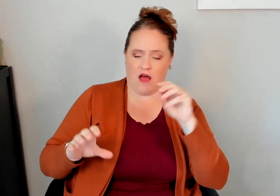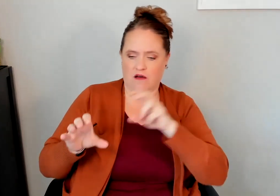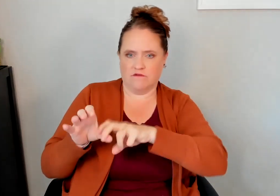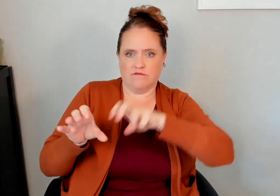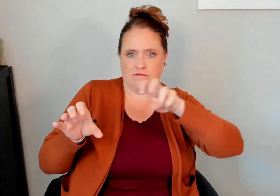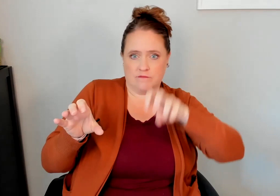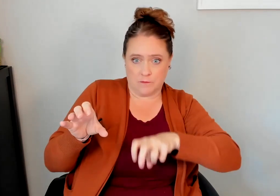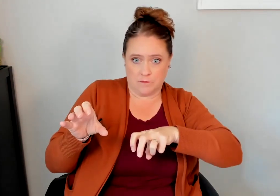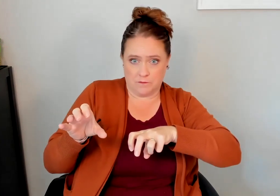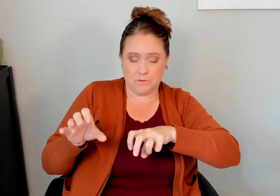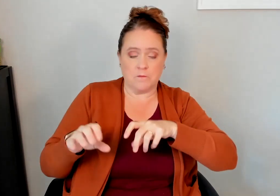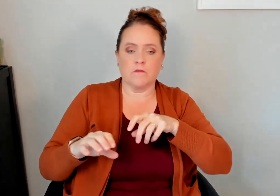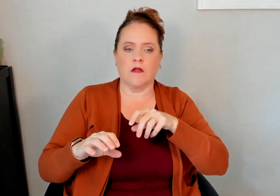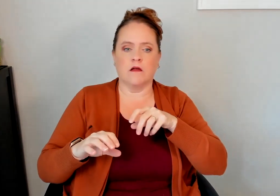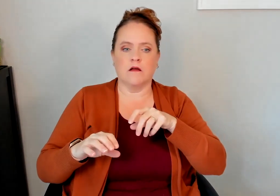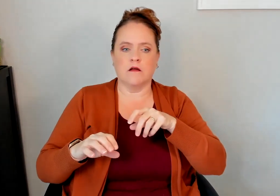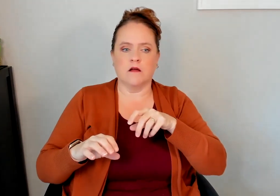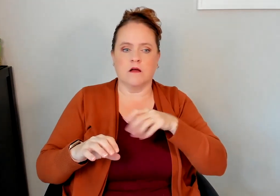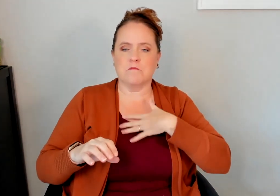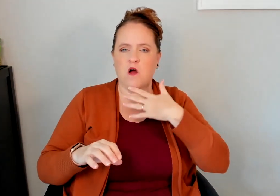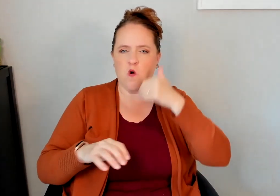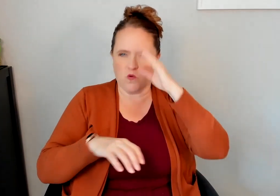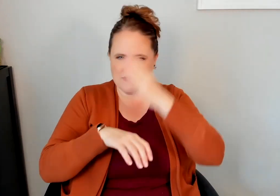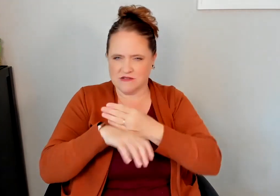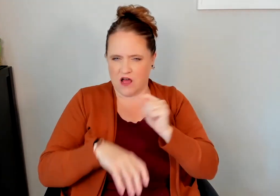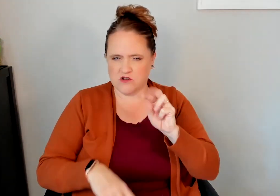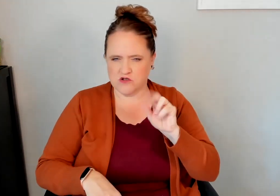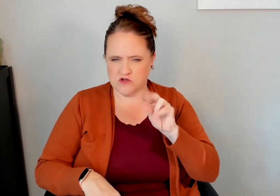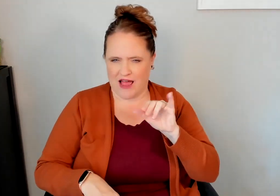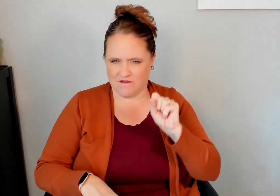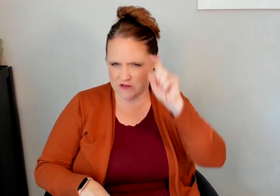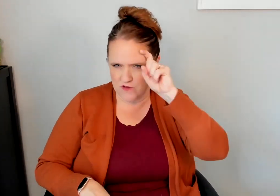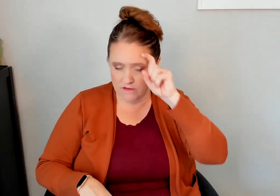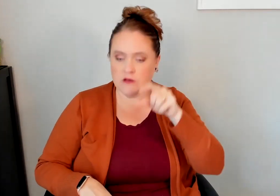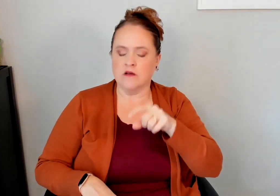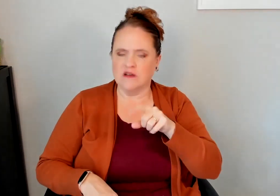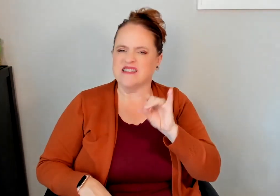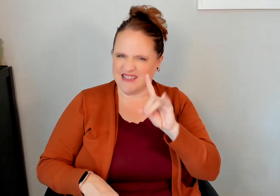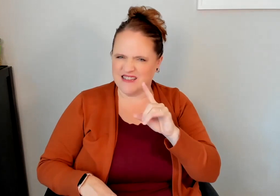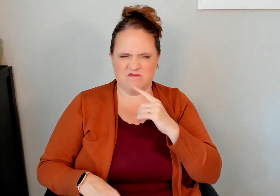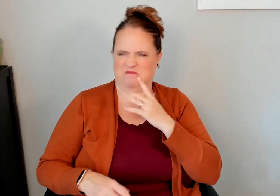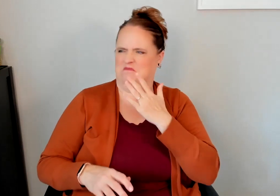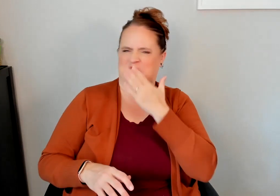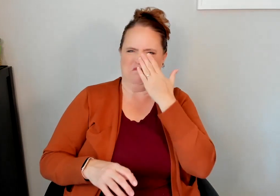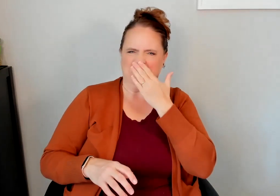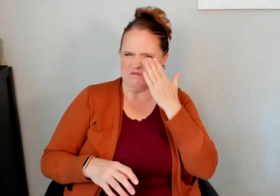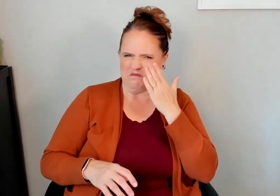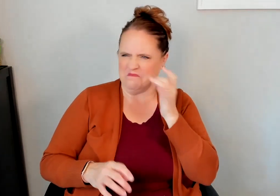my son travis the older of the two younger ones um he complained that it smelled really bad